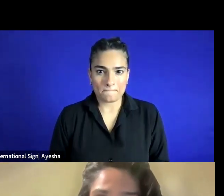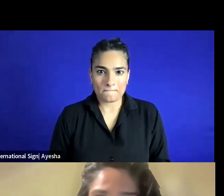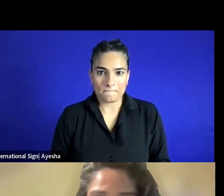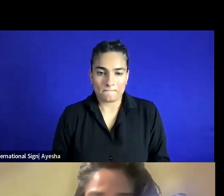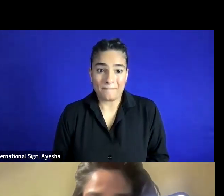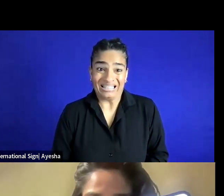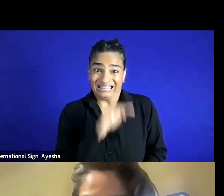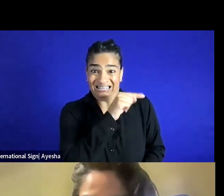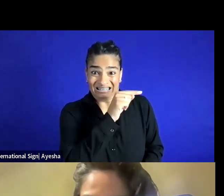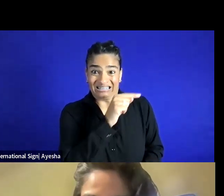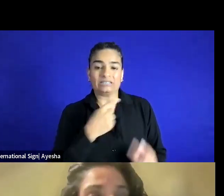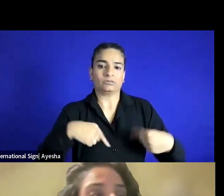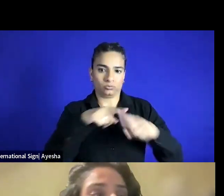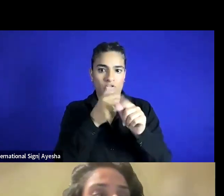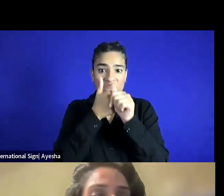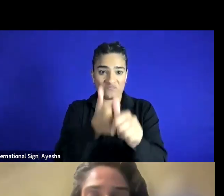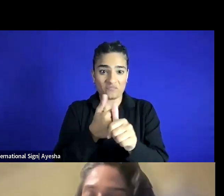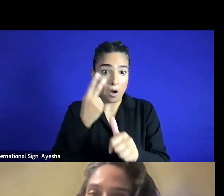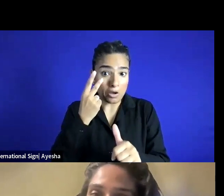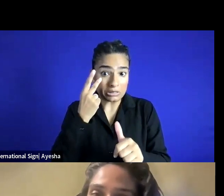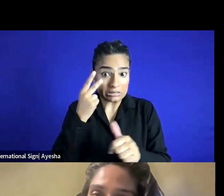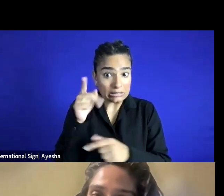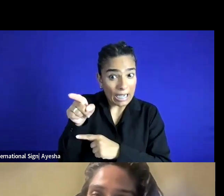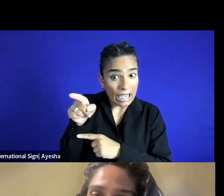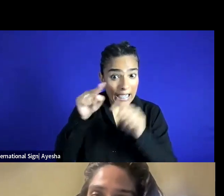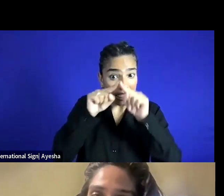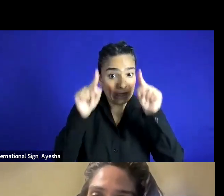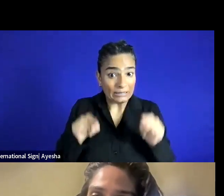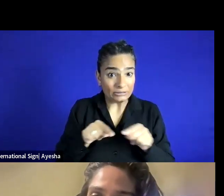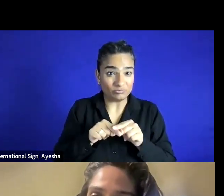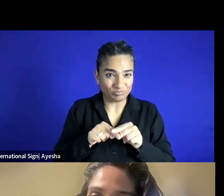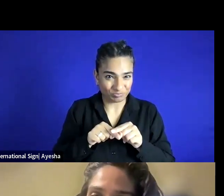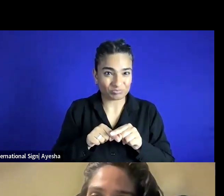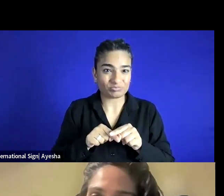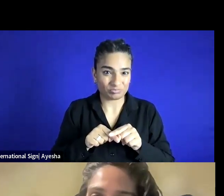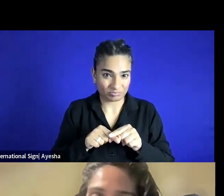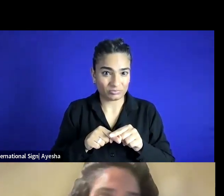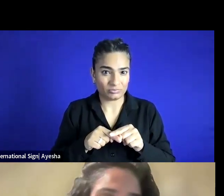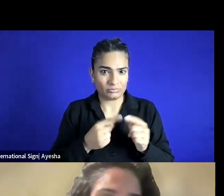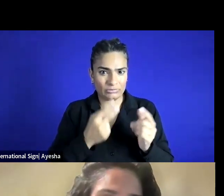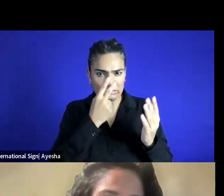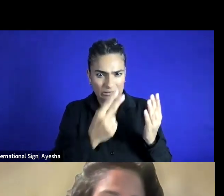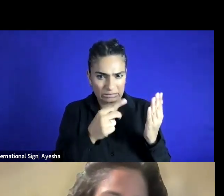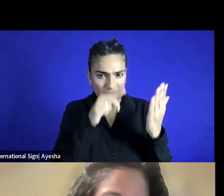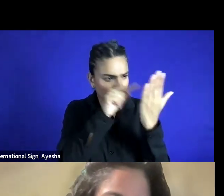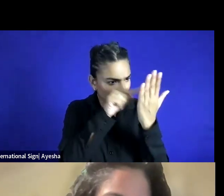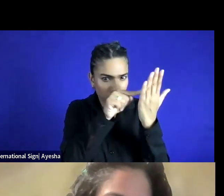And once I get in I'm seeing it would 15 K with International Forum. So I just have to. Yes okay. Exactly. Yes.